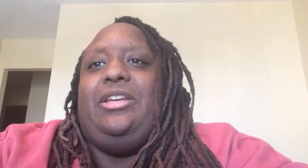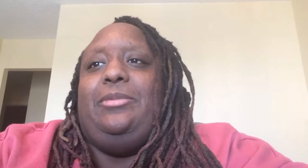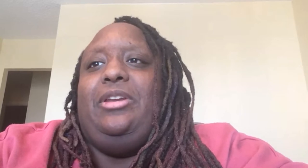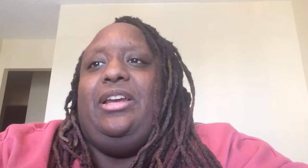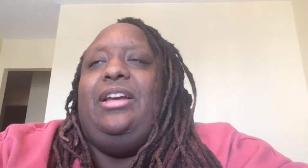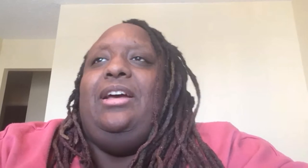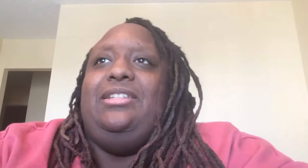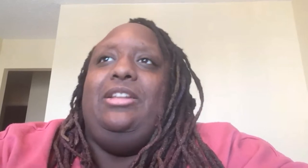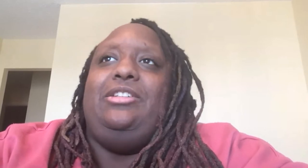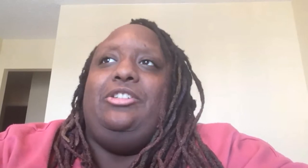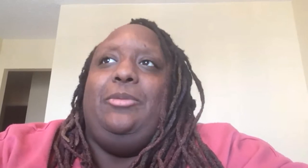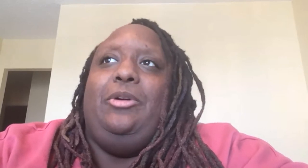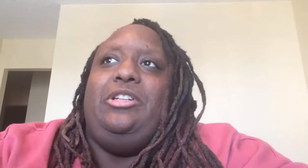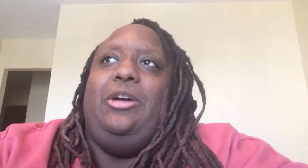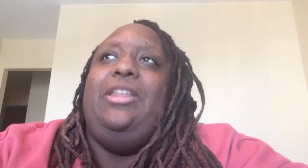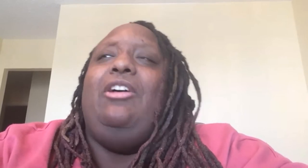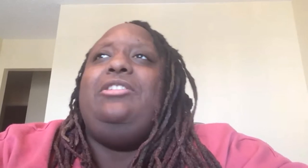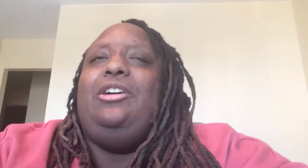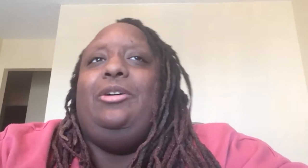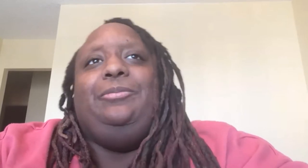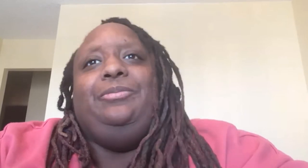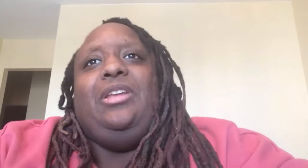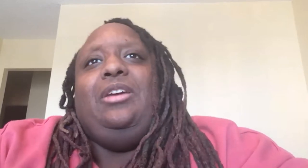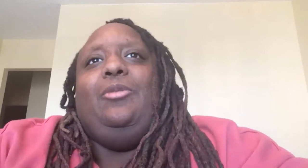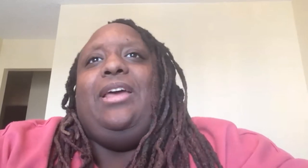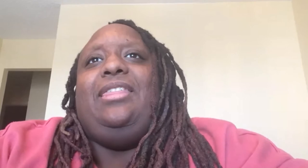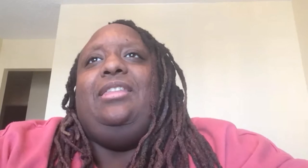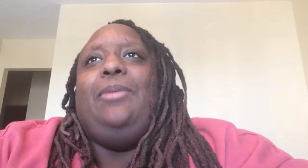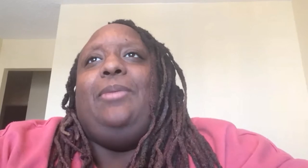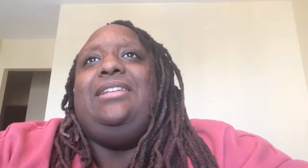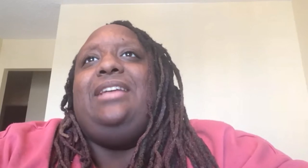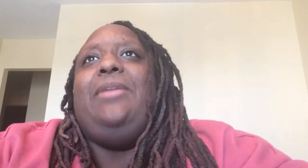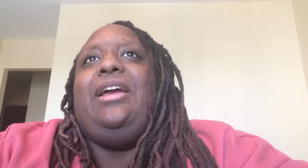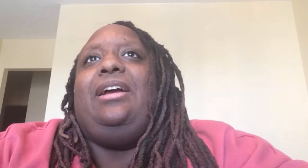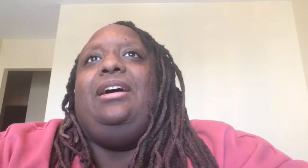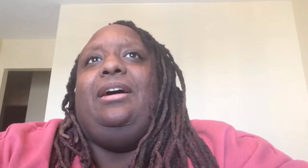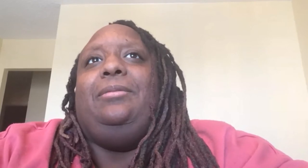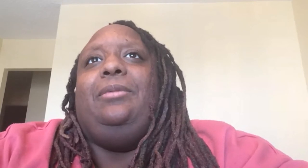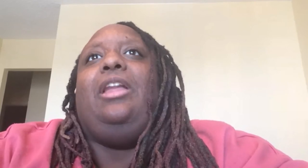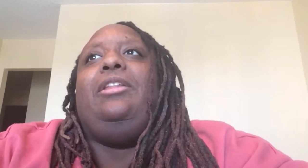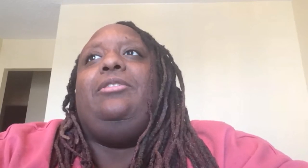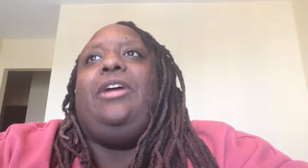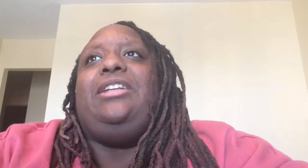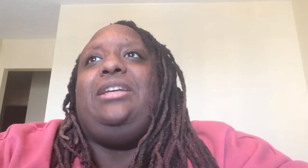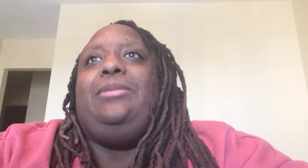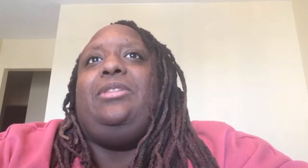And so that’s really important to know. And then also with the pandemic, a lot of the very same accessibility features—